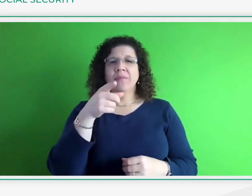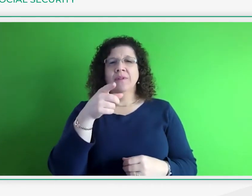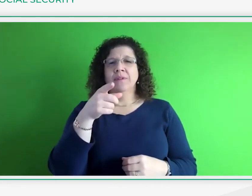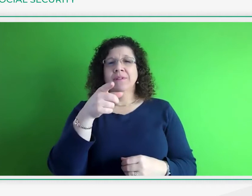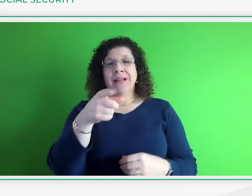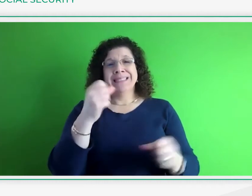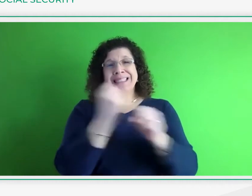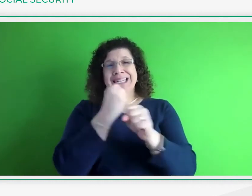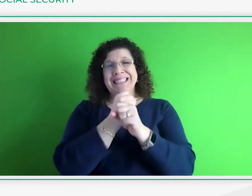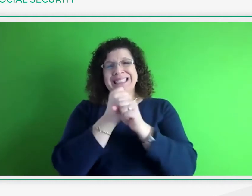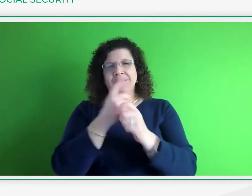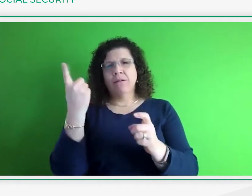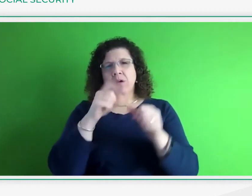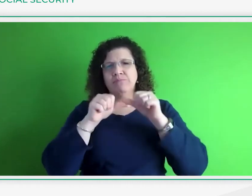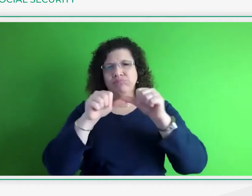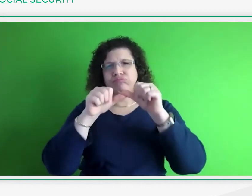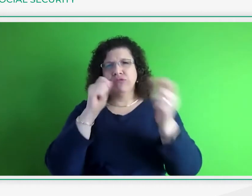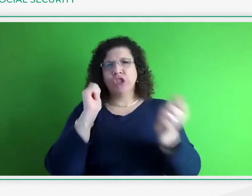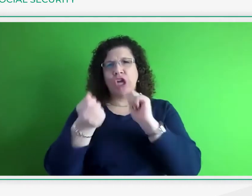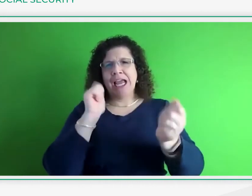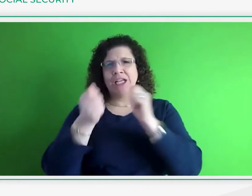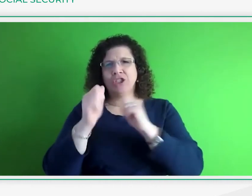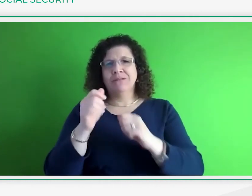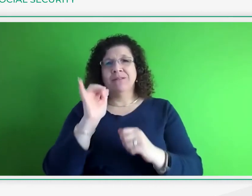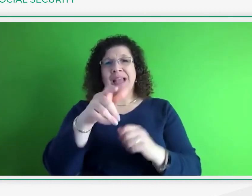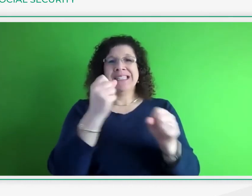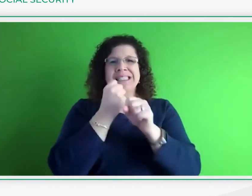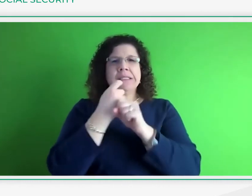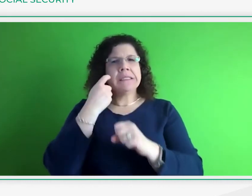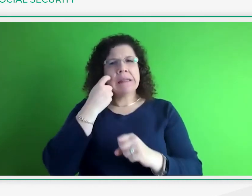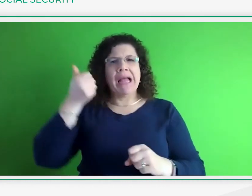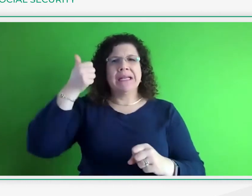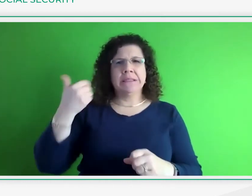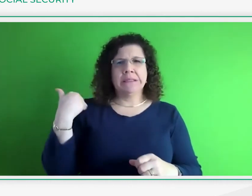So, statistics are always changing.